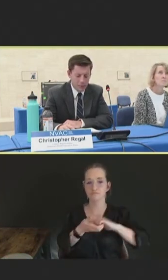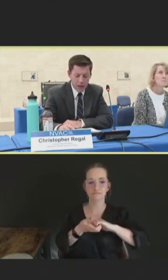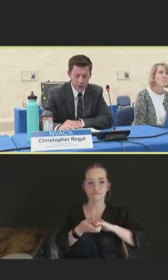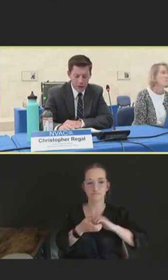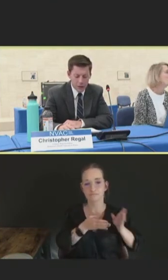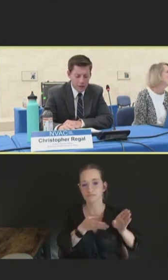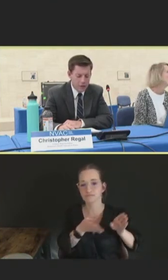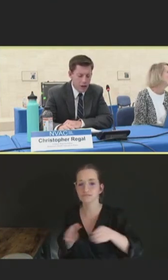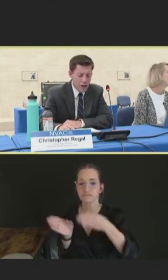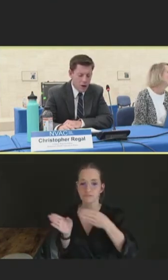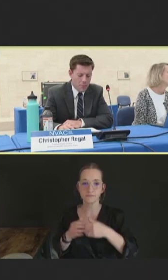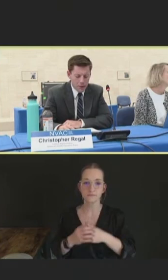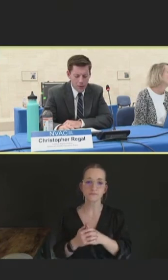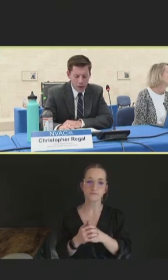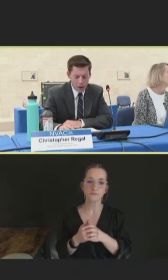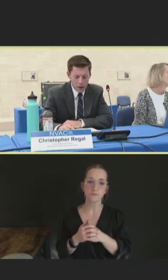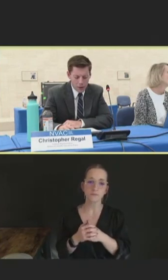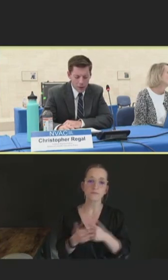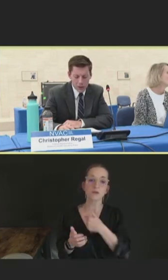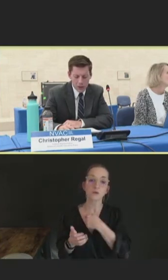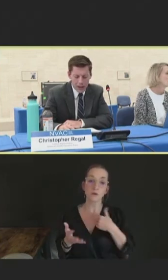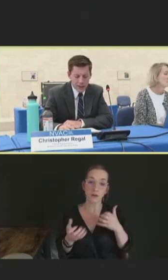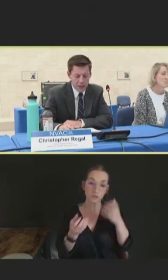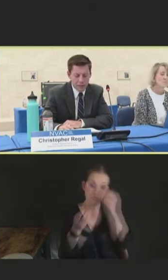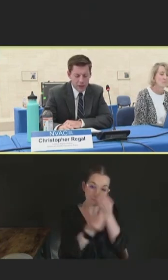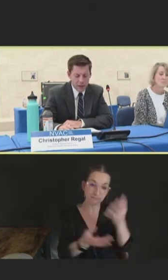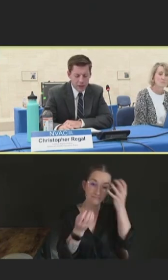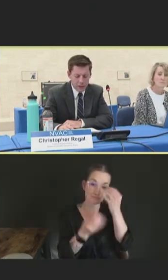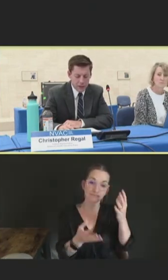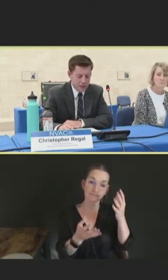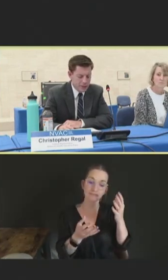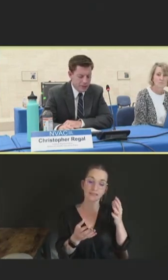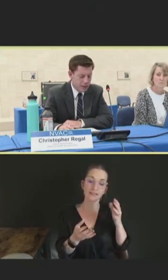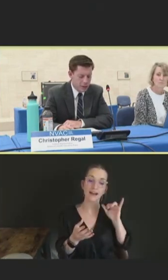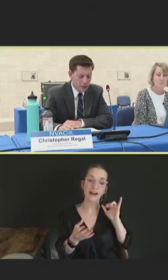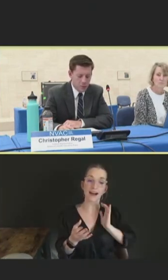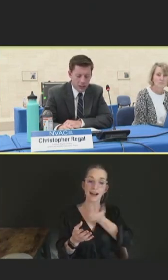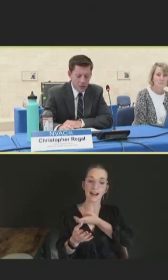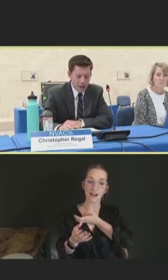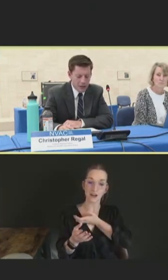provider networks about emerging vaccine preventable diseases including monkeypox